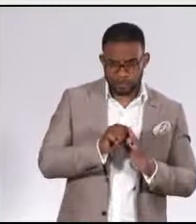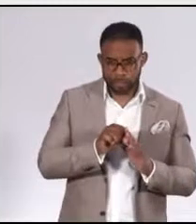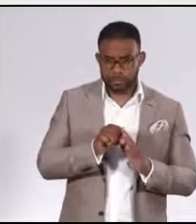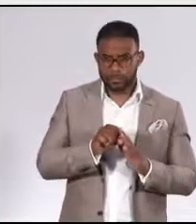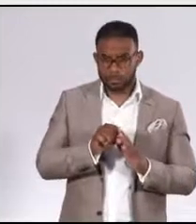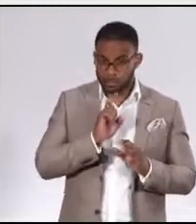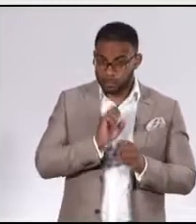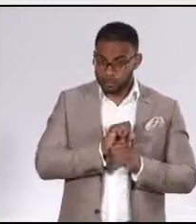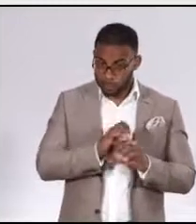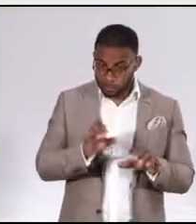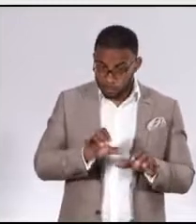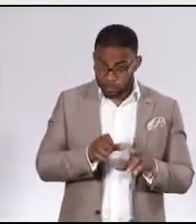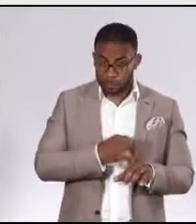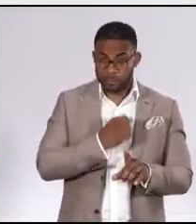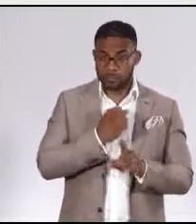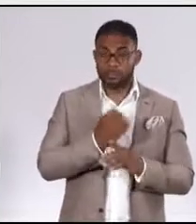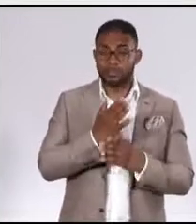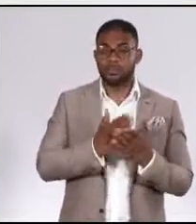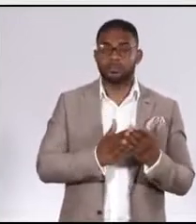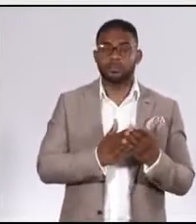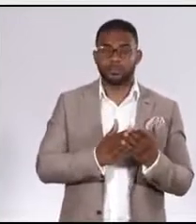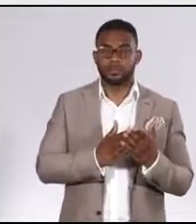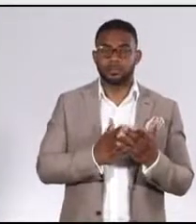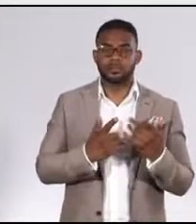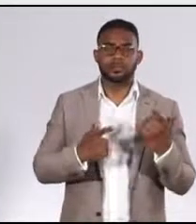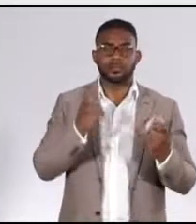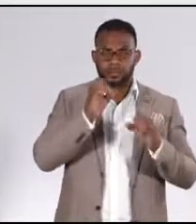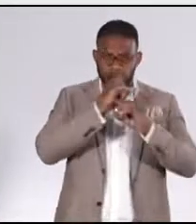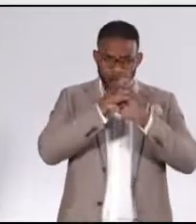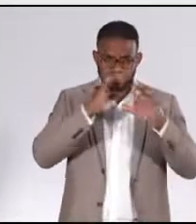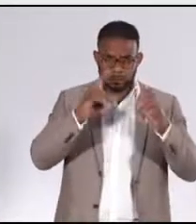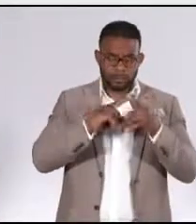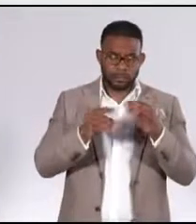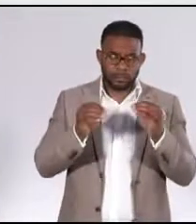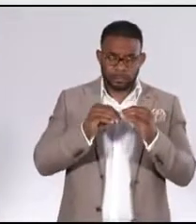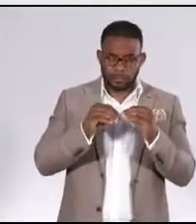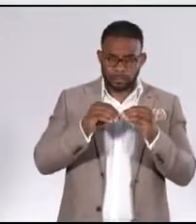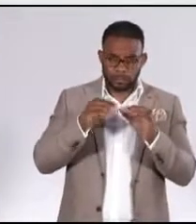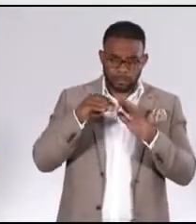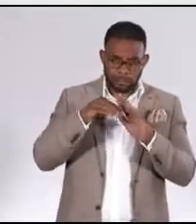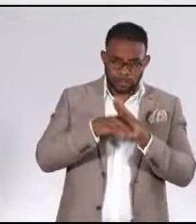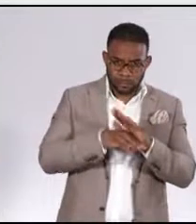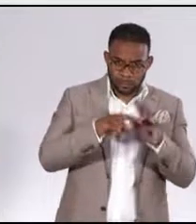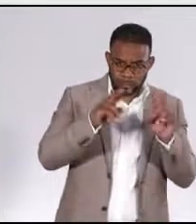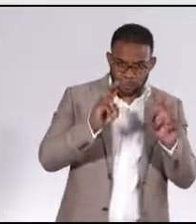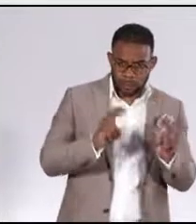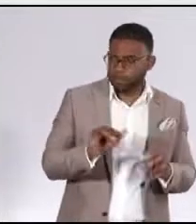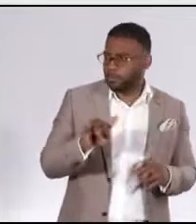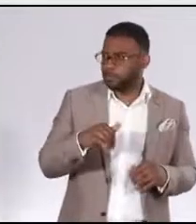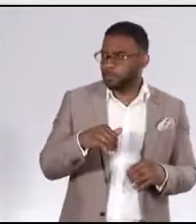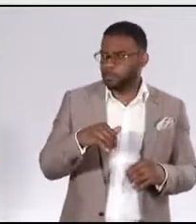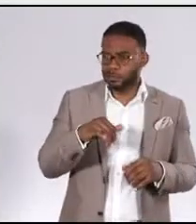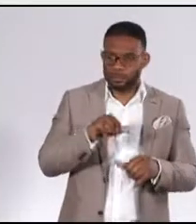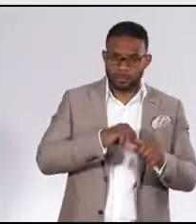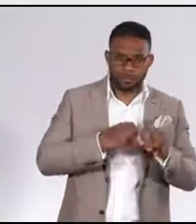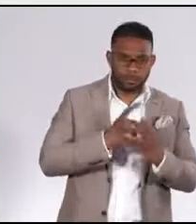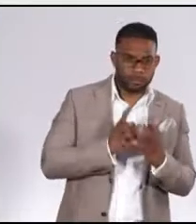actually do impact some of those uh bigger picture or or more downstream issues like social isolation and avoidance.